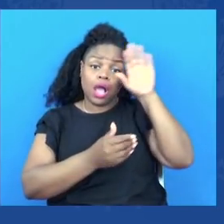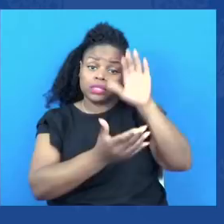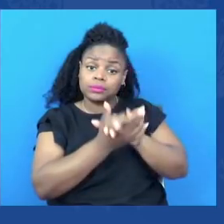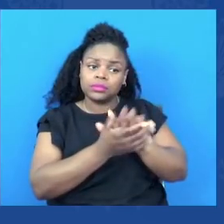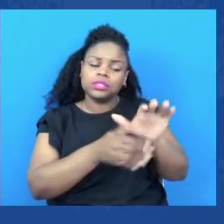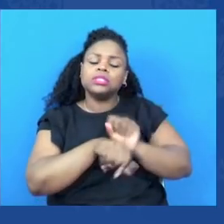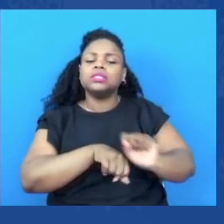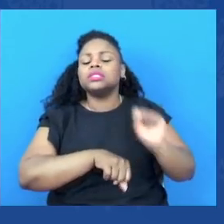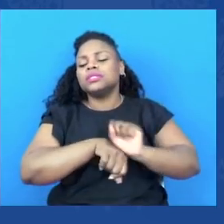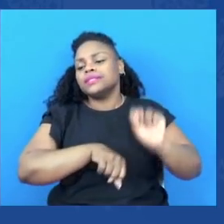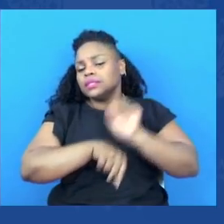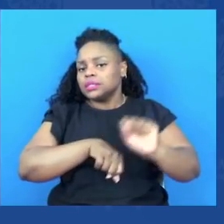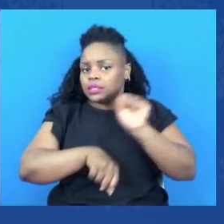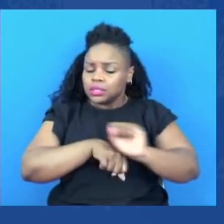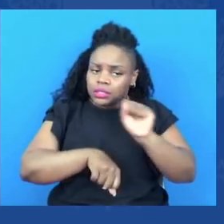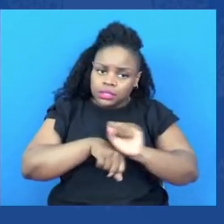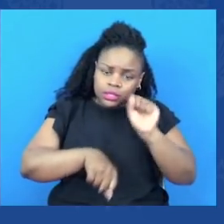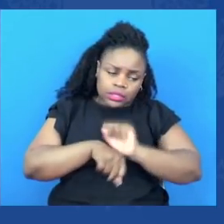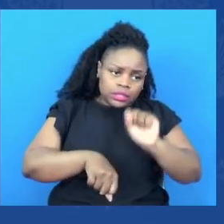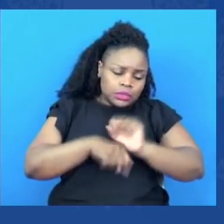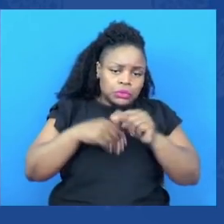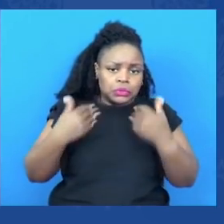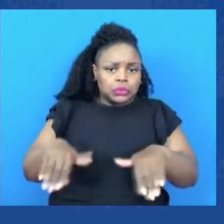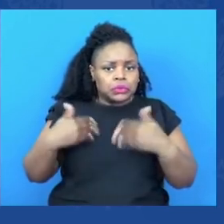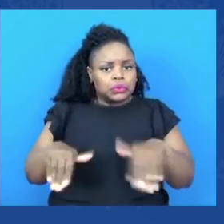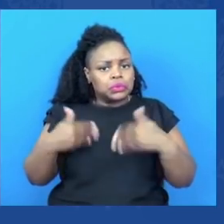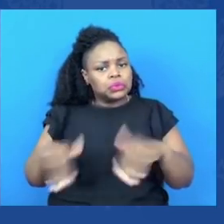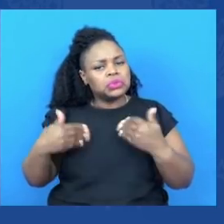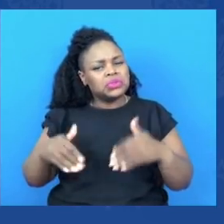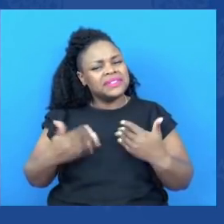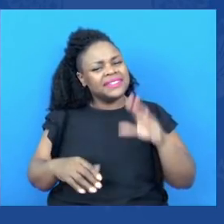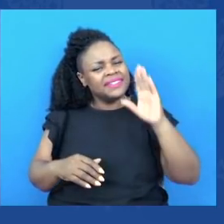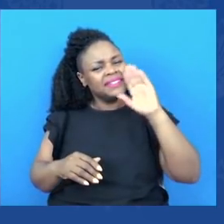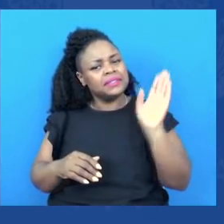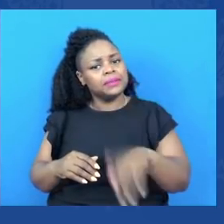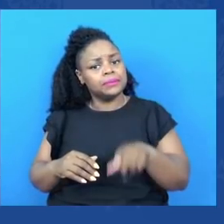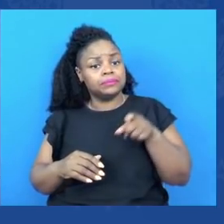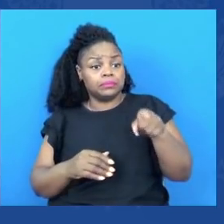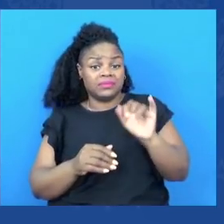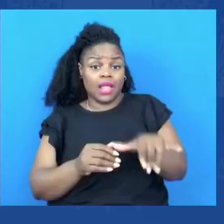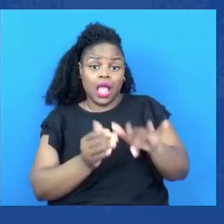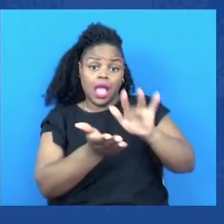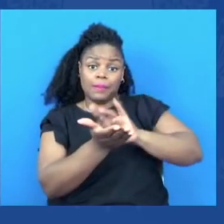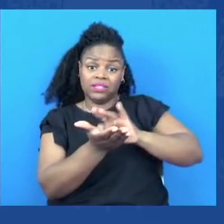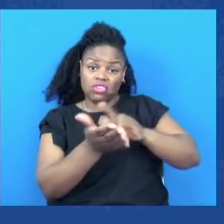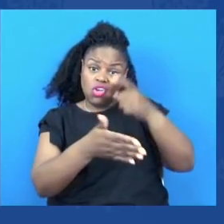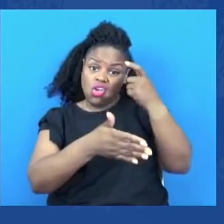her husband may not be able to retire. They drive the same car, she said, she's had for 17 years,